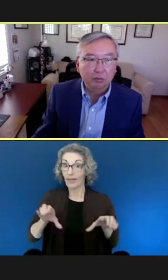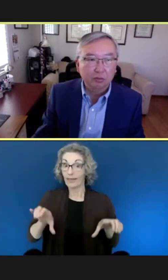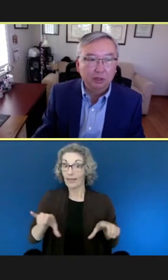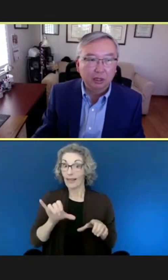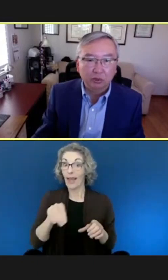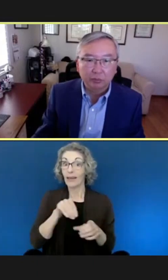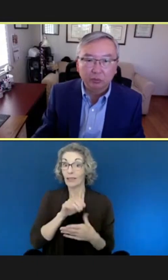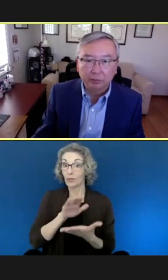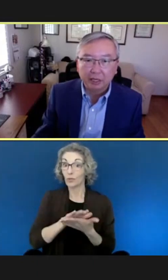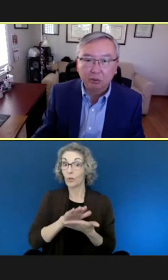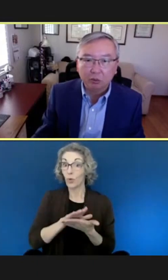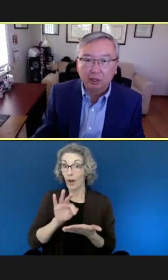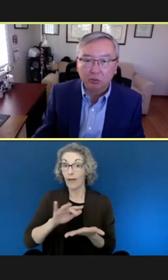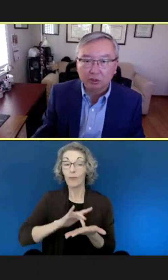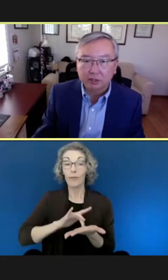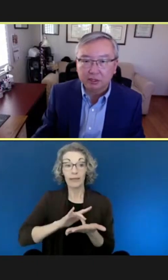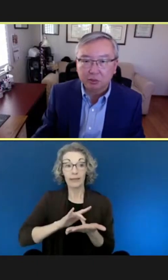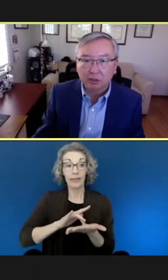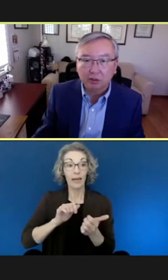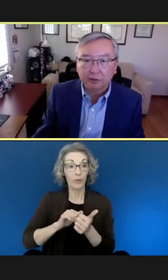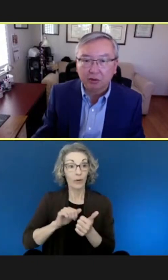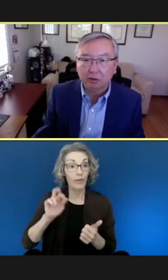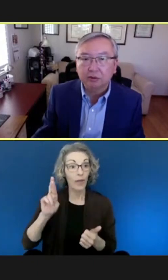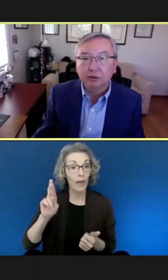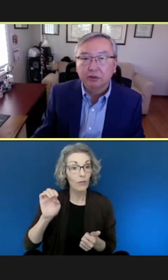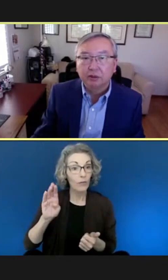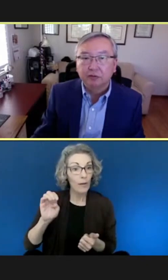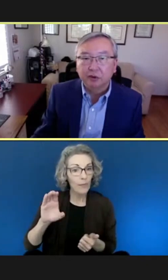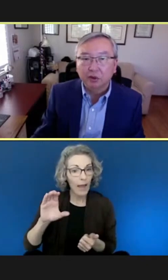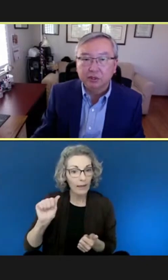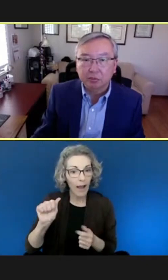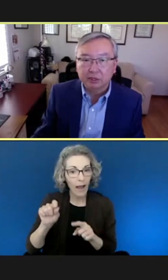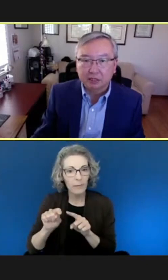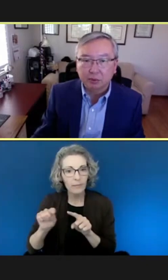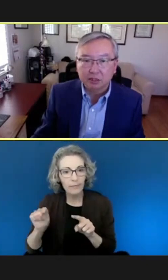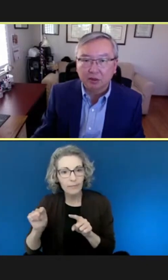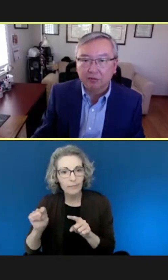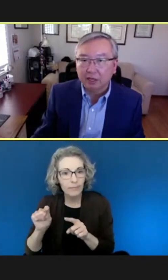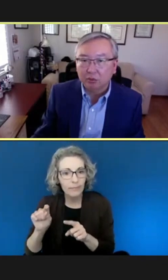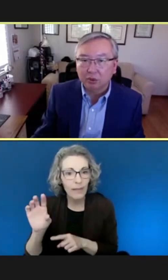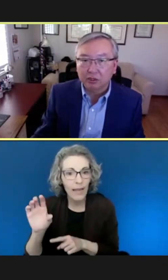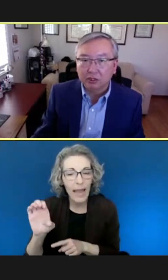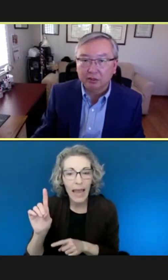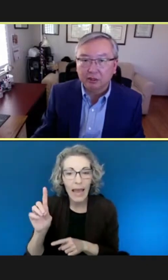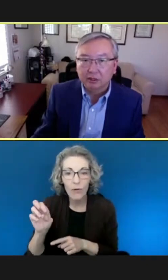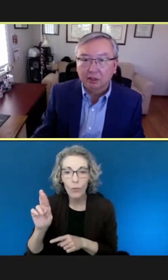Rebecca Edwards is one of our first participants of our project.